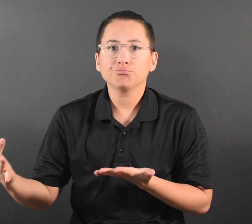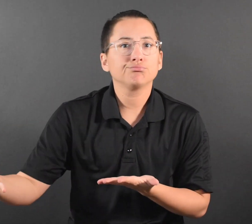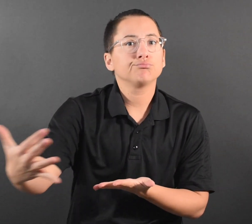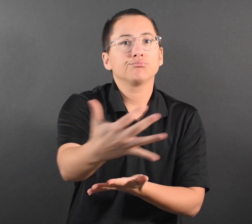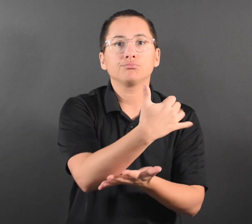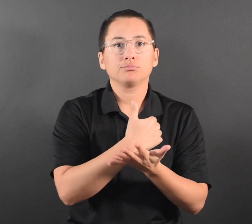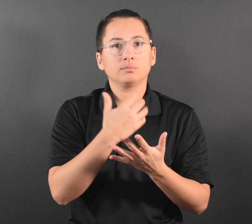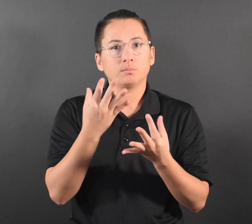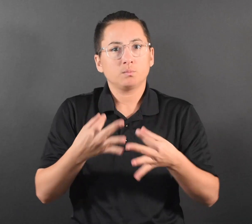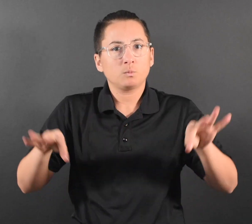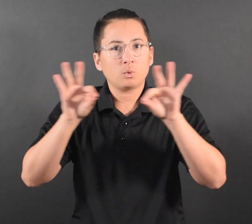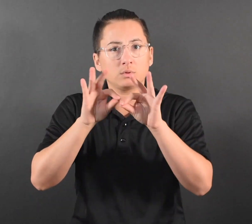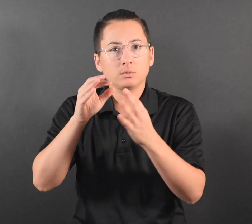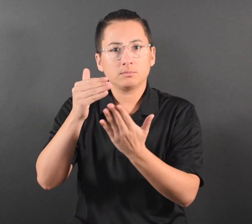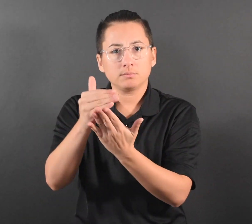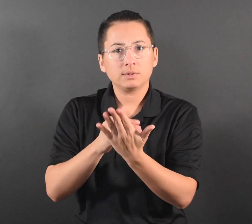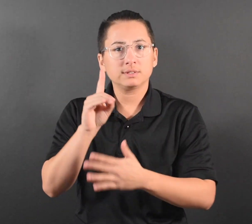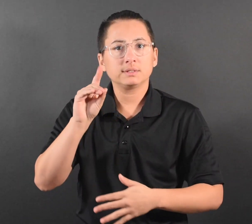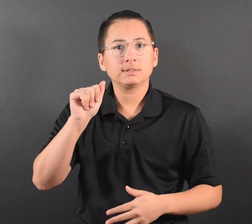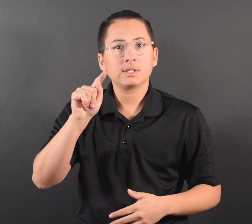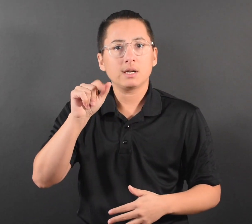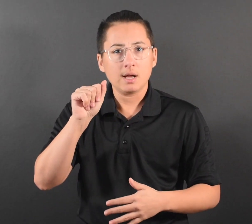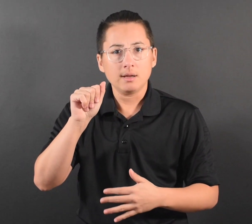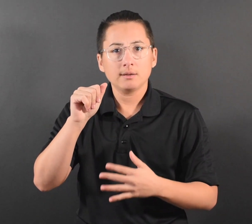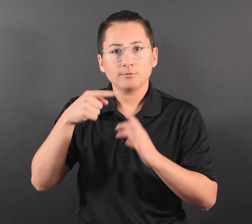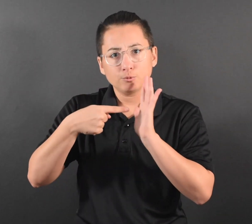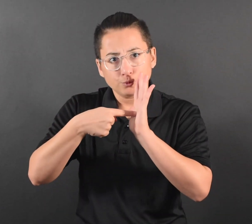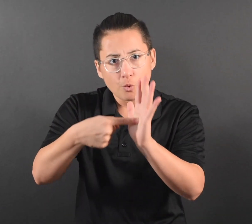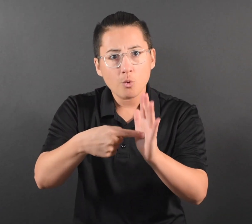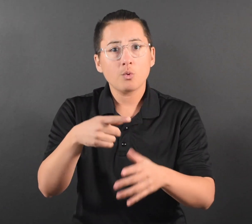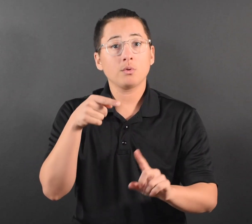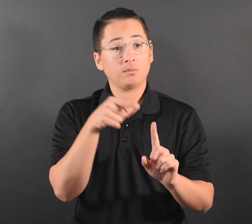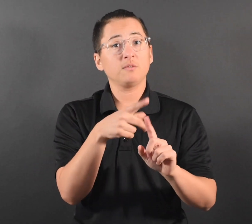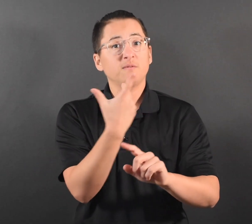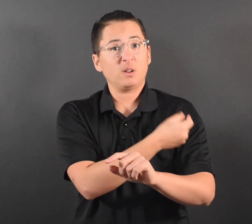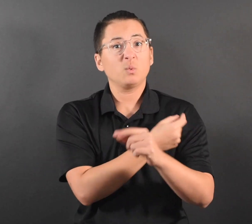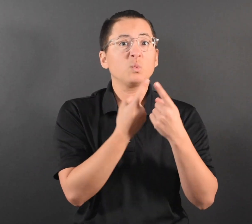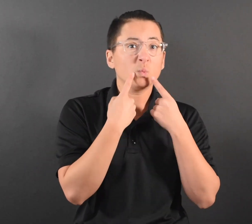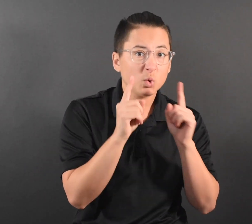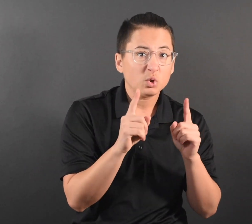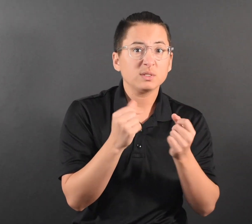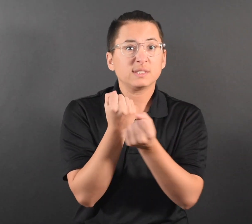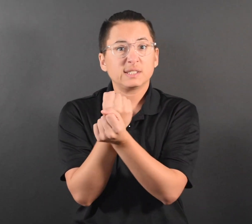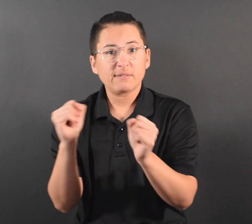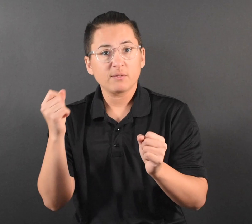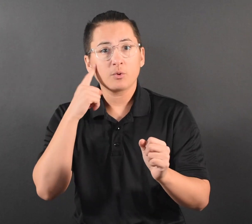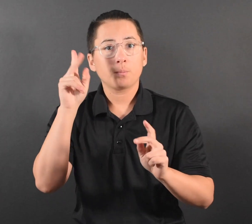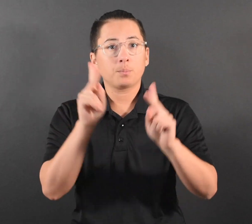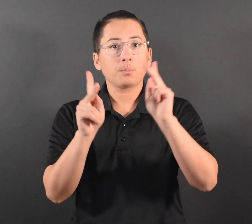Vaccine researchers collected the necessary data to show the vaccines work and are safe